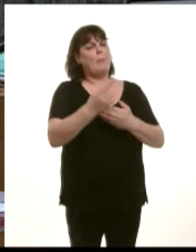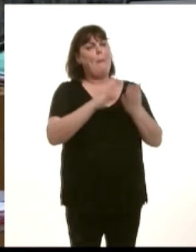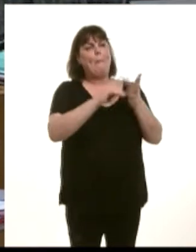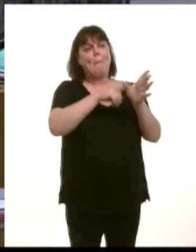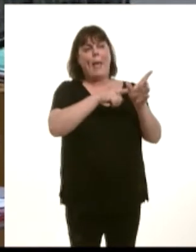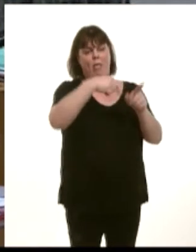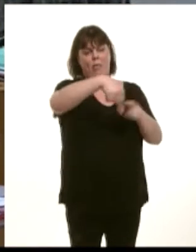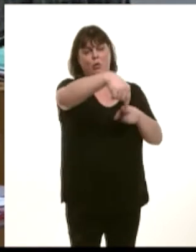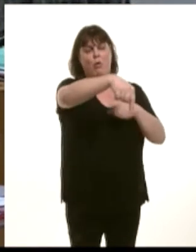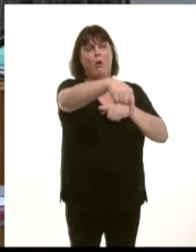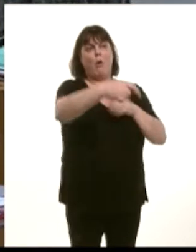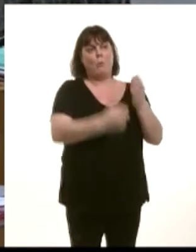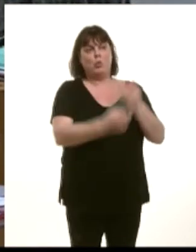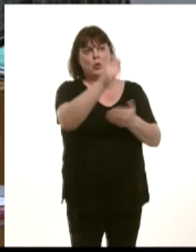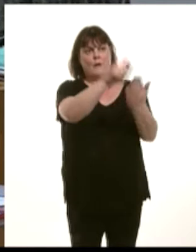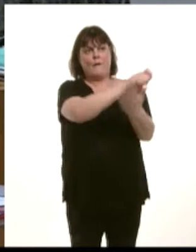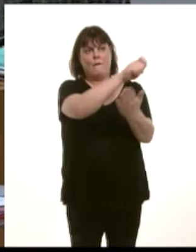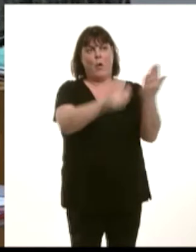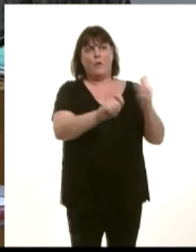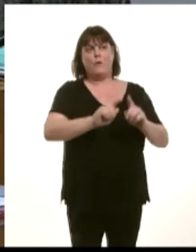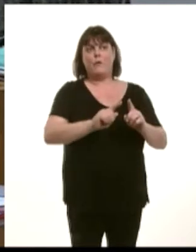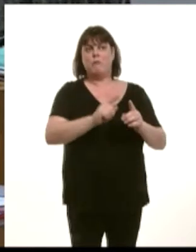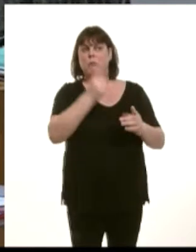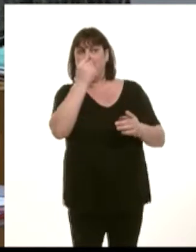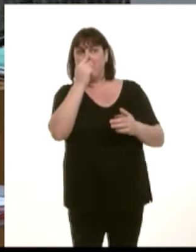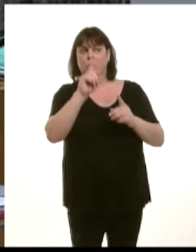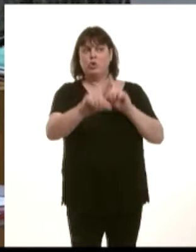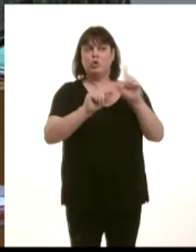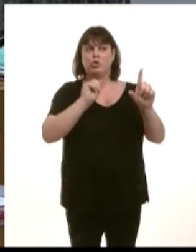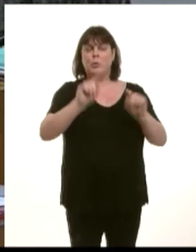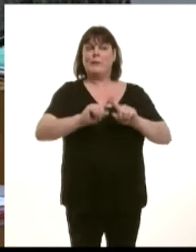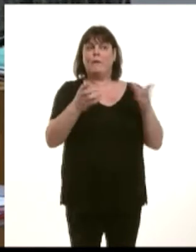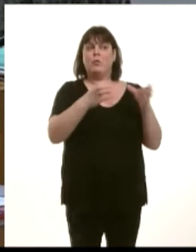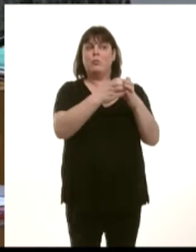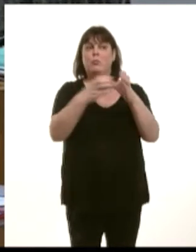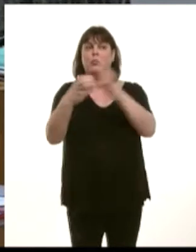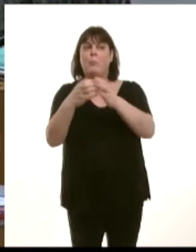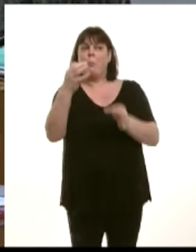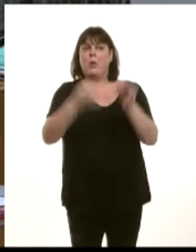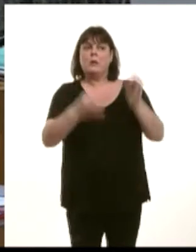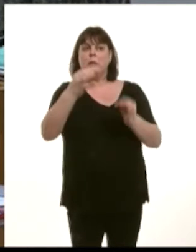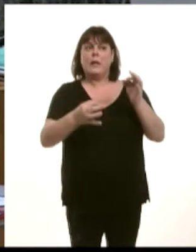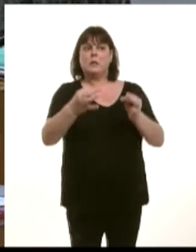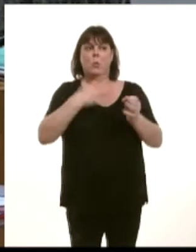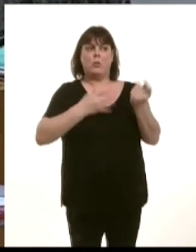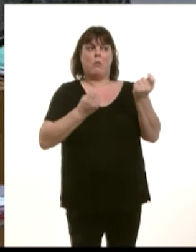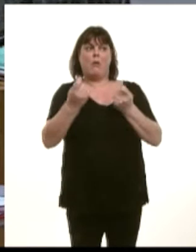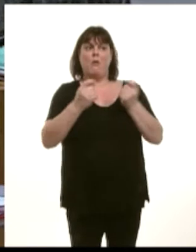Britain will have the opportunity to choose which party, or parties even, they would wish to see governing the UK.